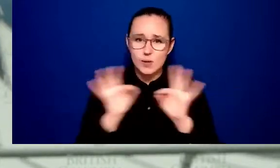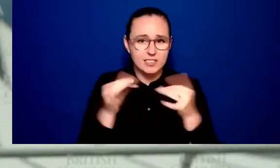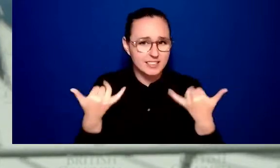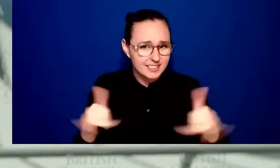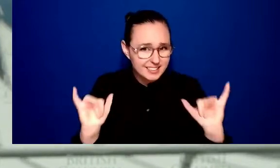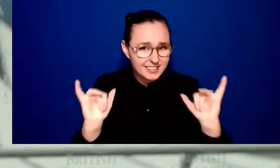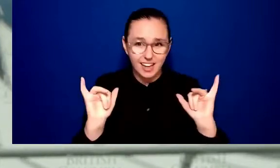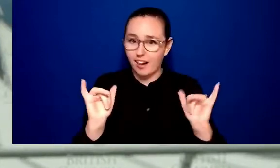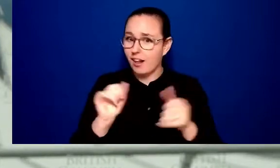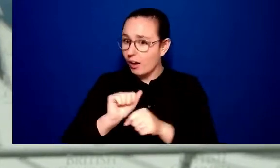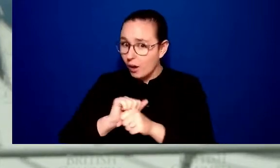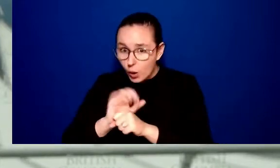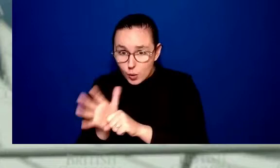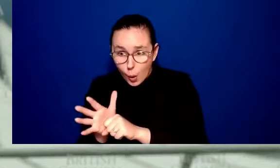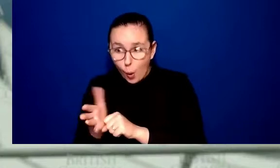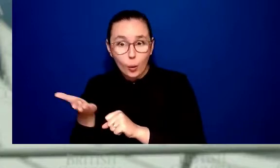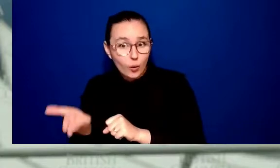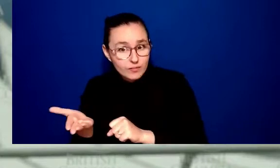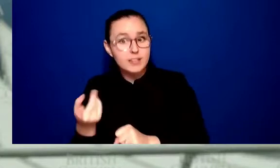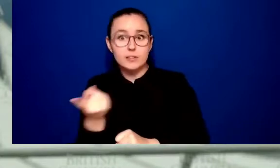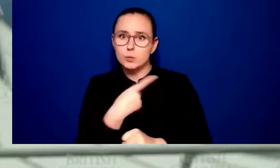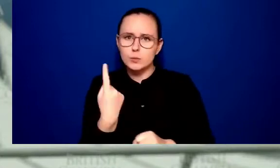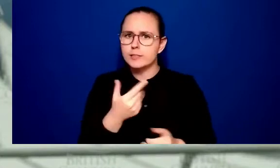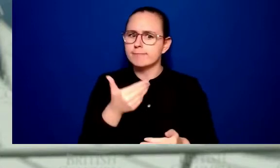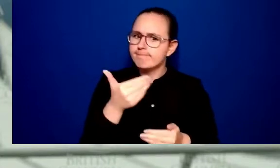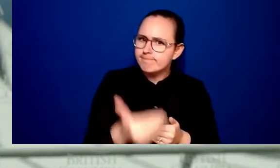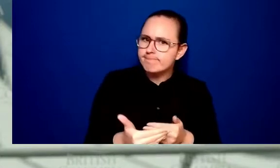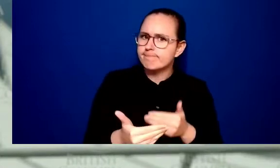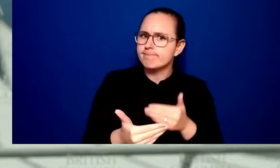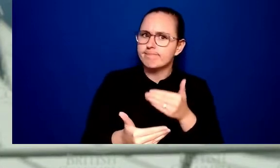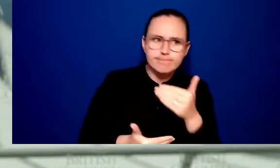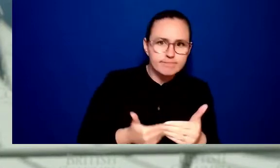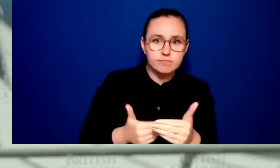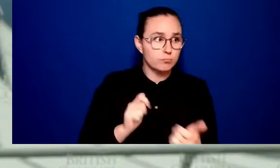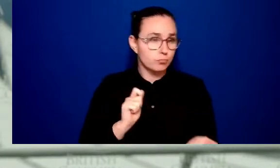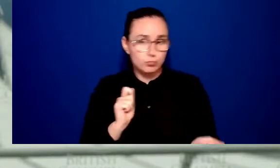millions of people in British